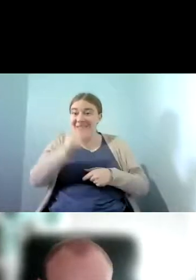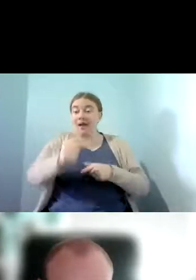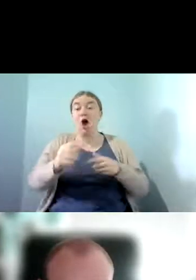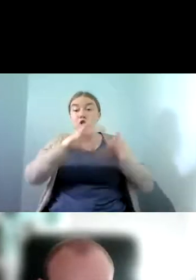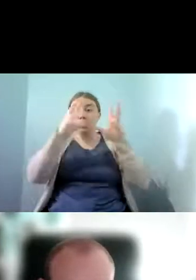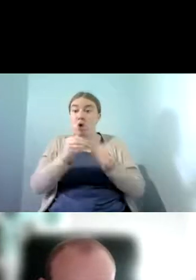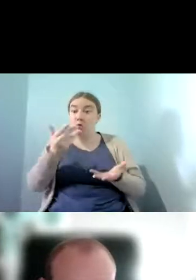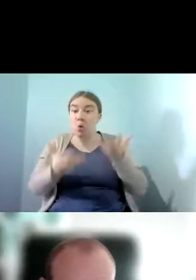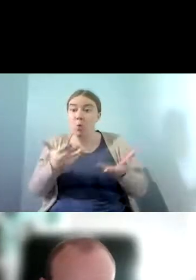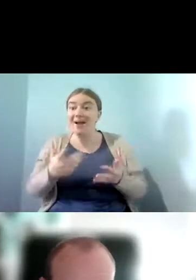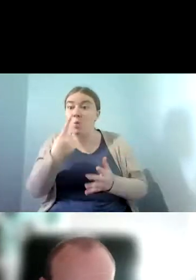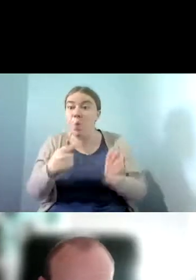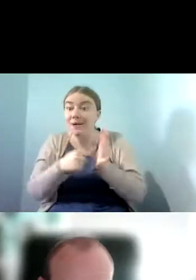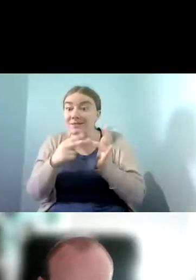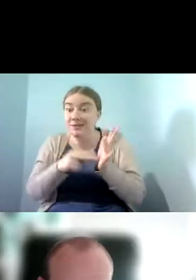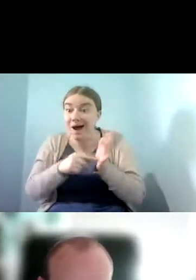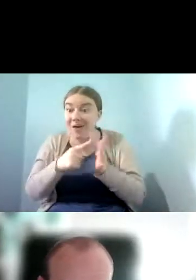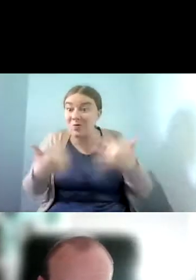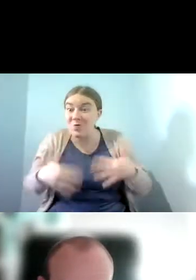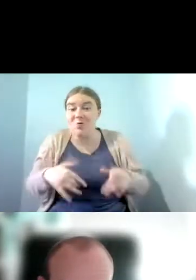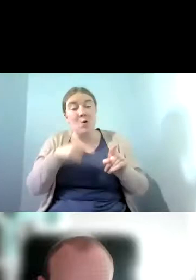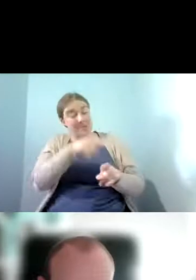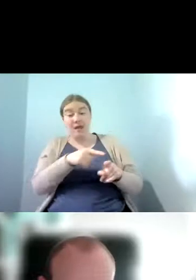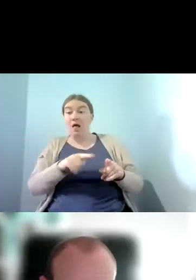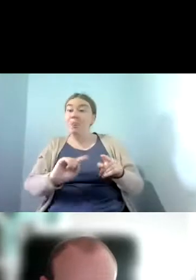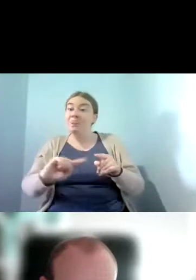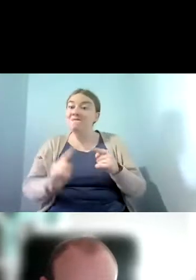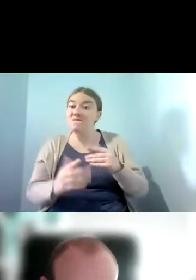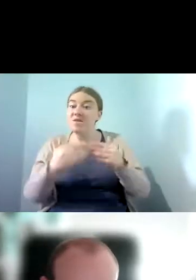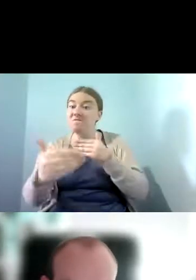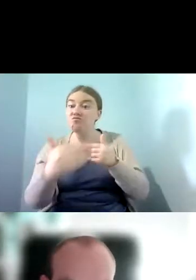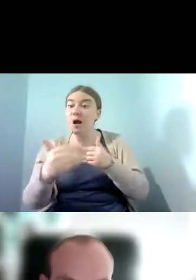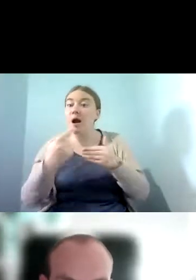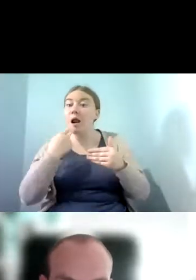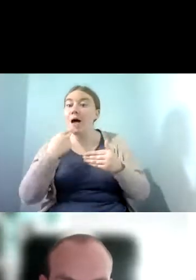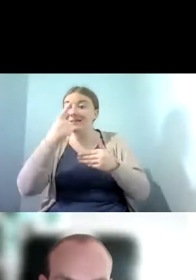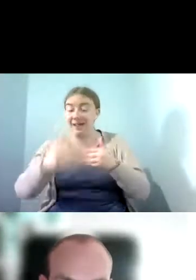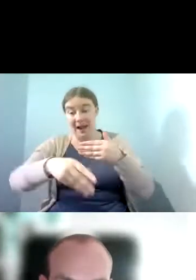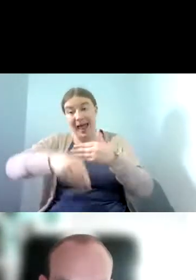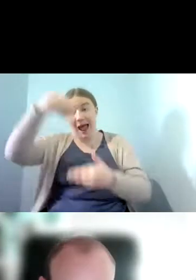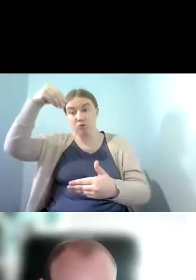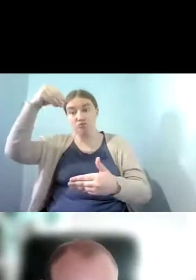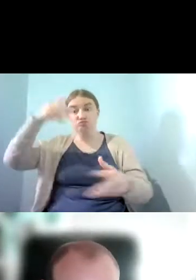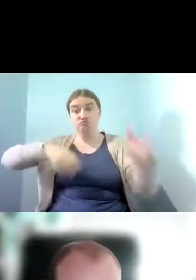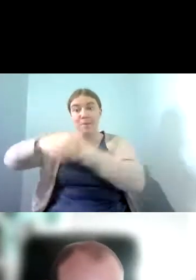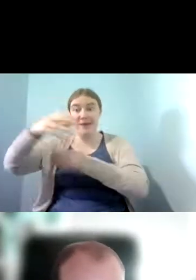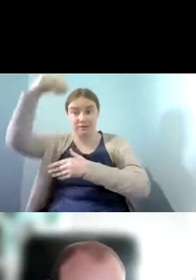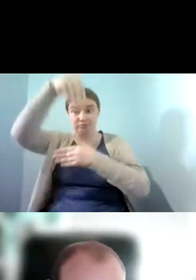the front lamination is designed to be replaceable should it be needed in the future